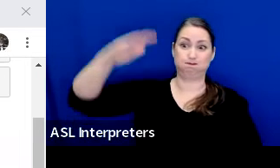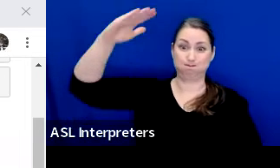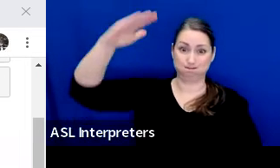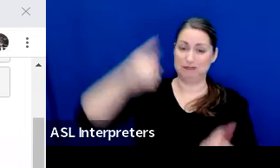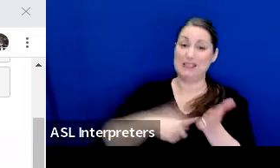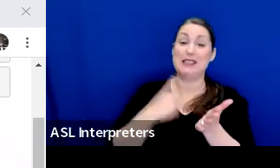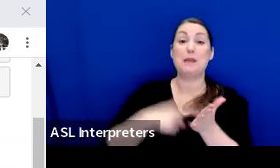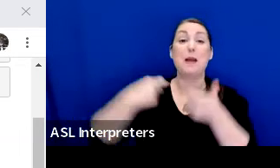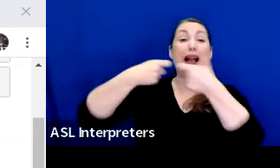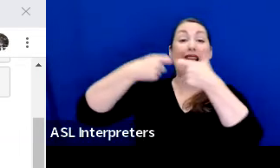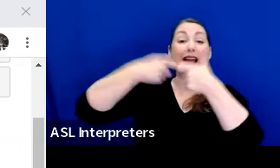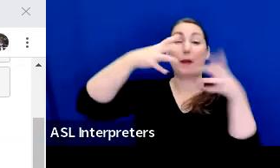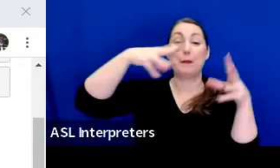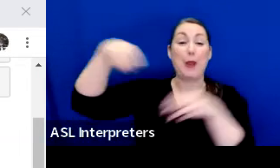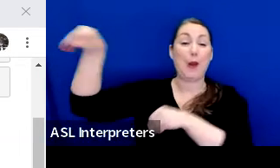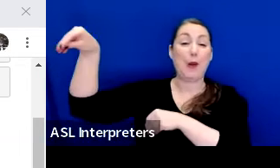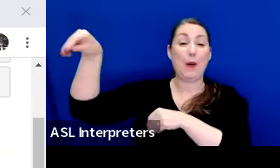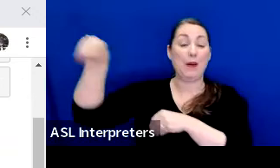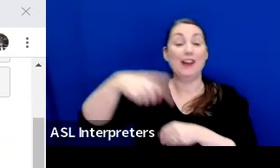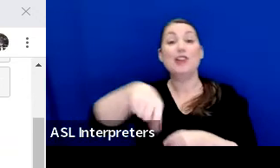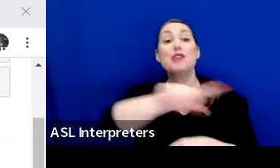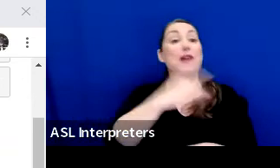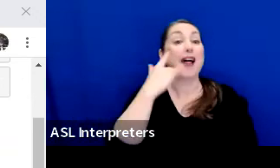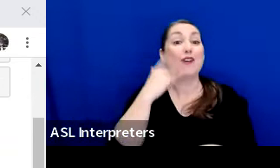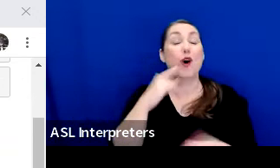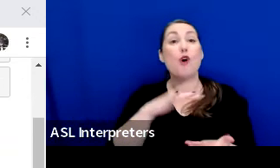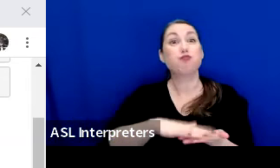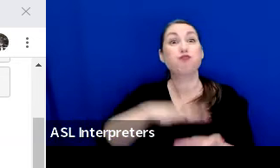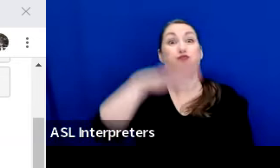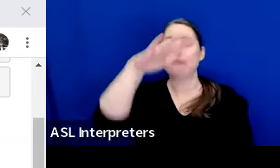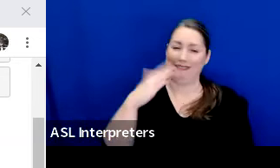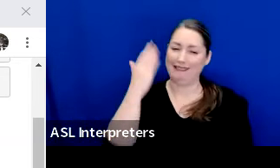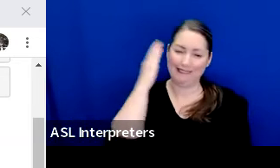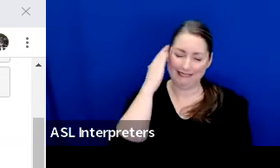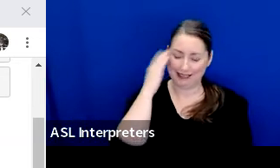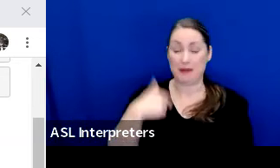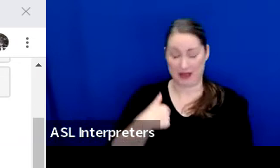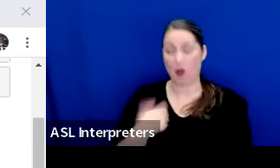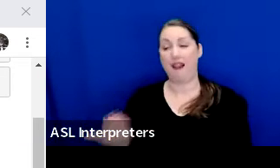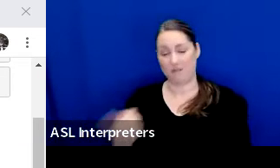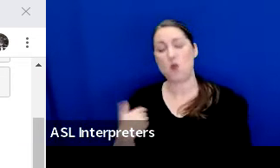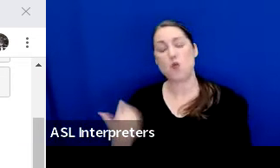You don't get a whole lot of snow investment. Just a guess that we boy, we get dumped last month, so I'm going to